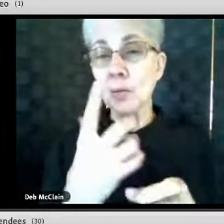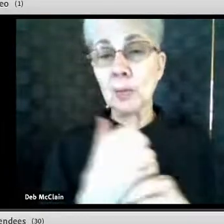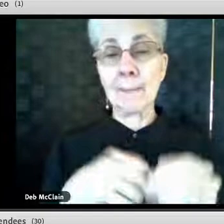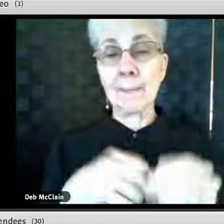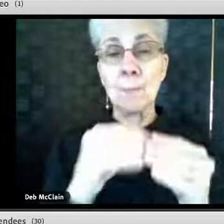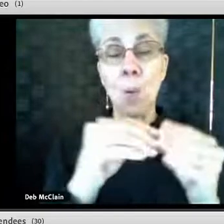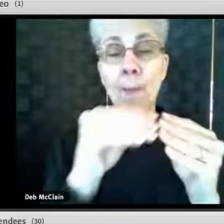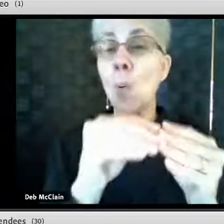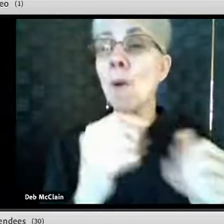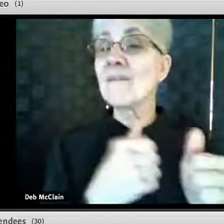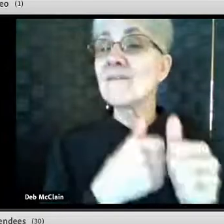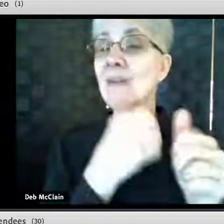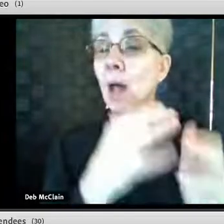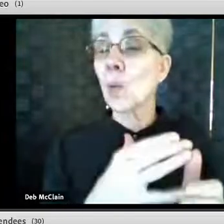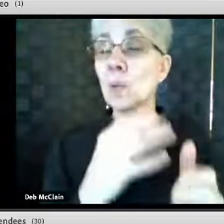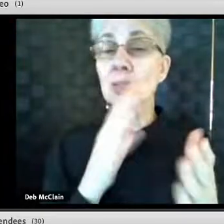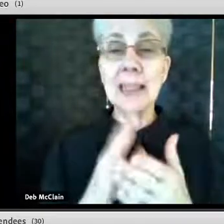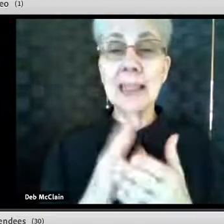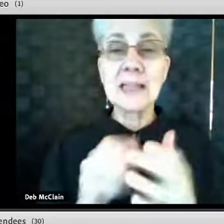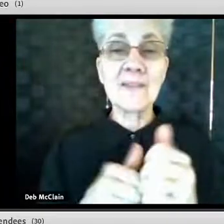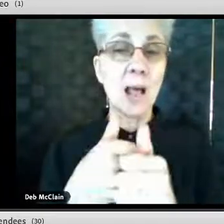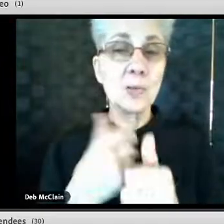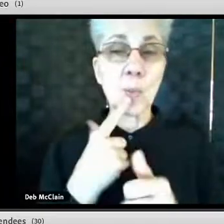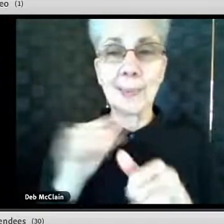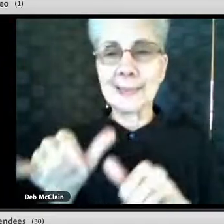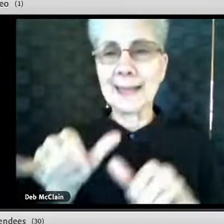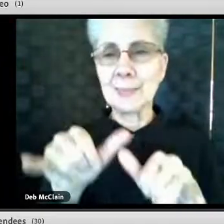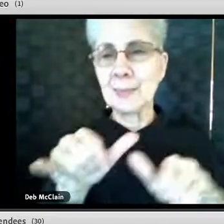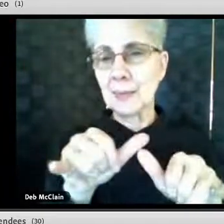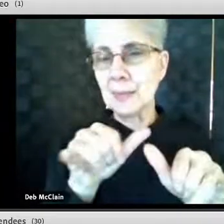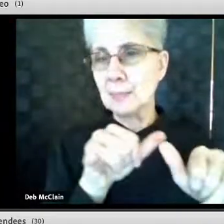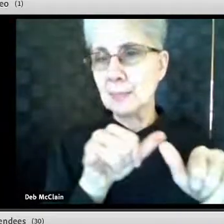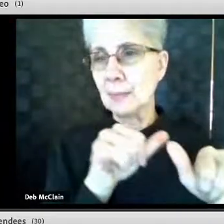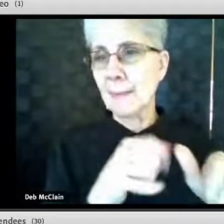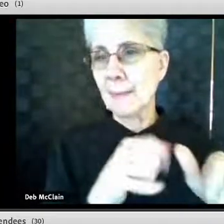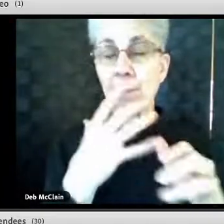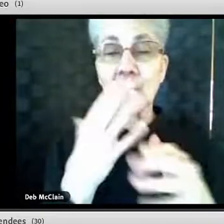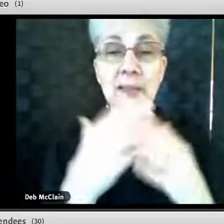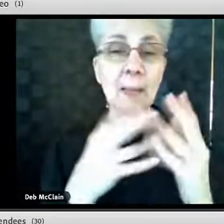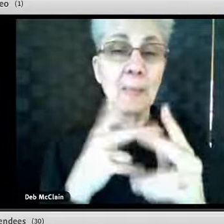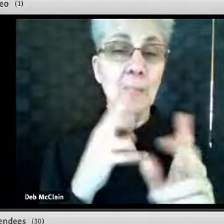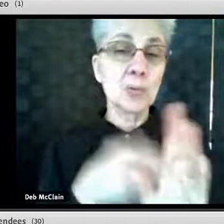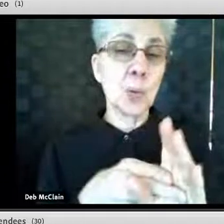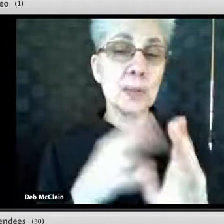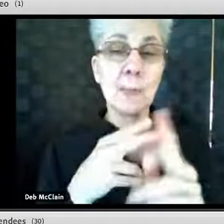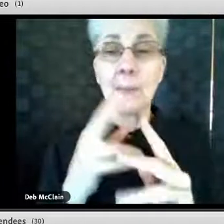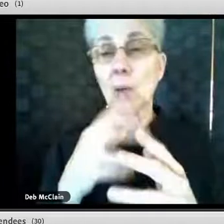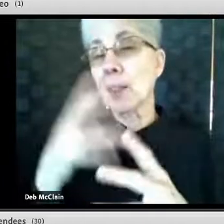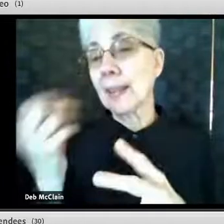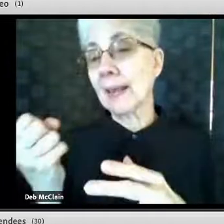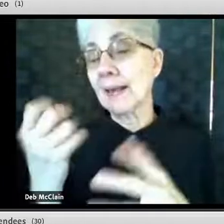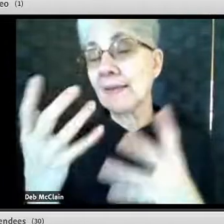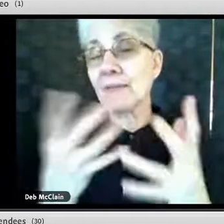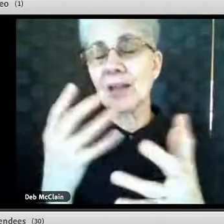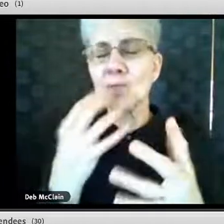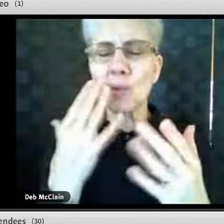Are you getting more followers or less followers, or is it just kind of been staying the same because some people join, some people lose, leave?